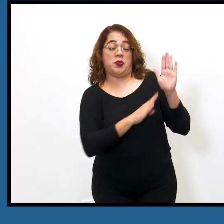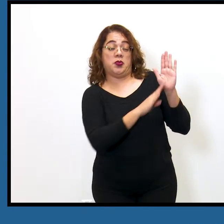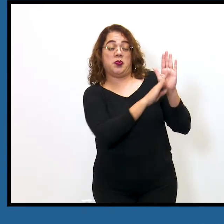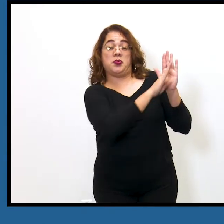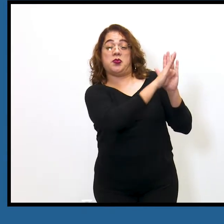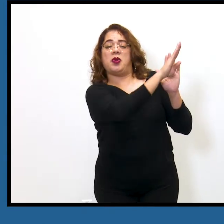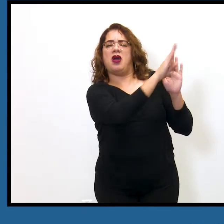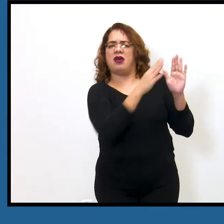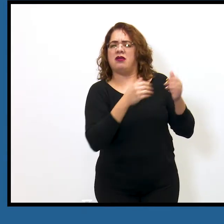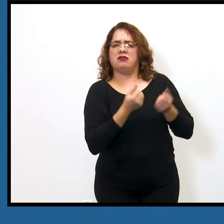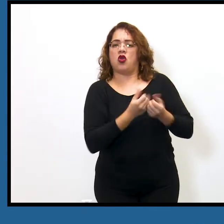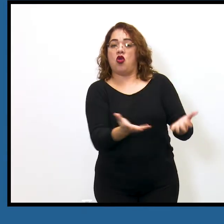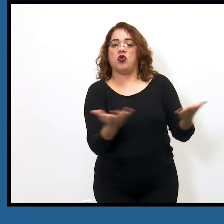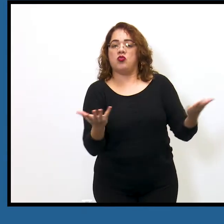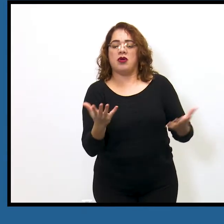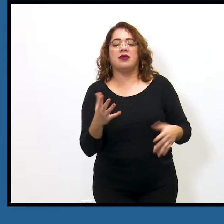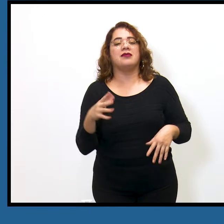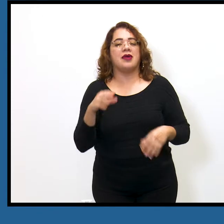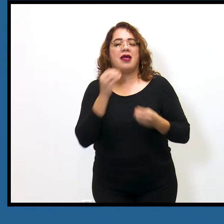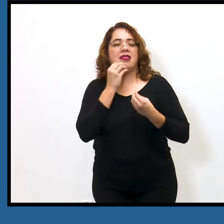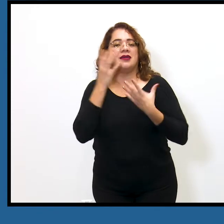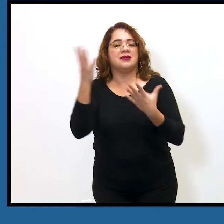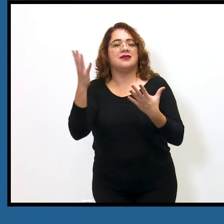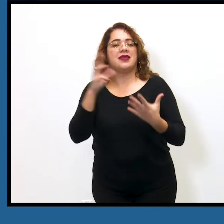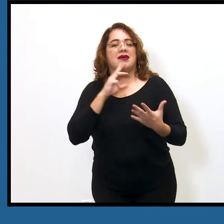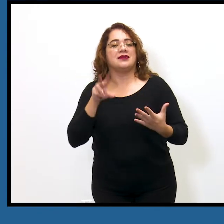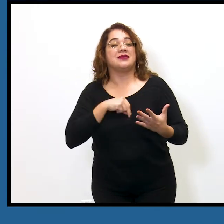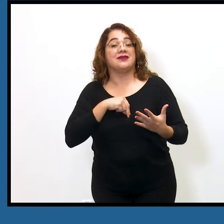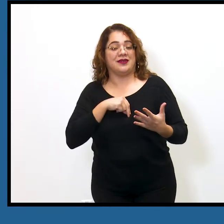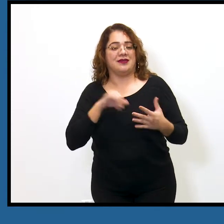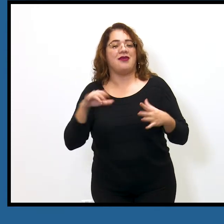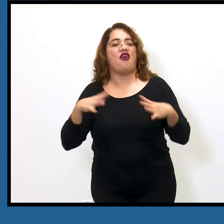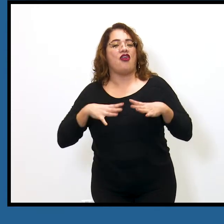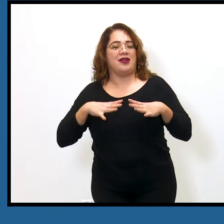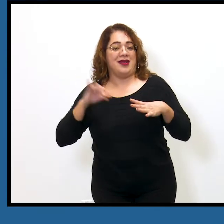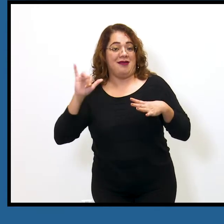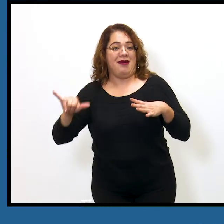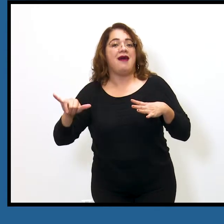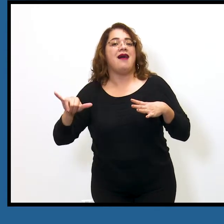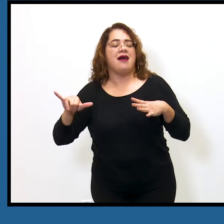in the hospitals trends in just a minute but that case rate is impacting those numbers. If